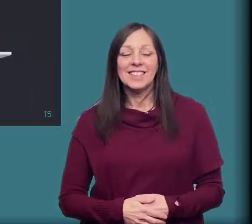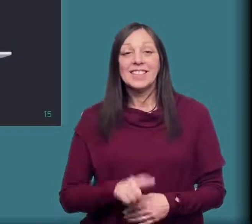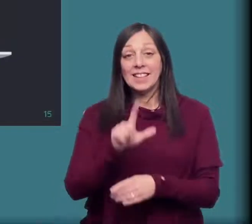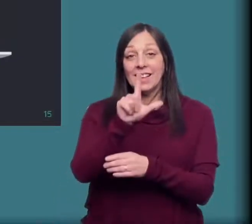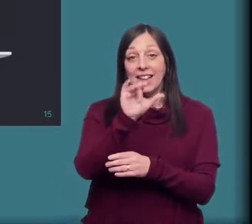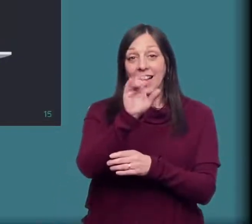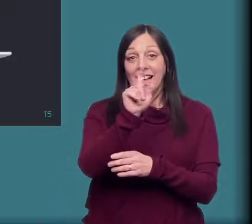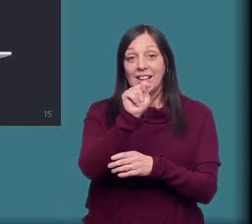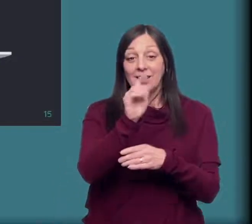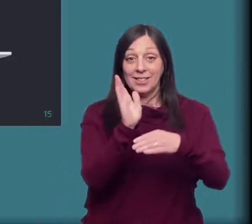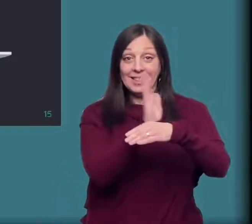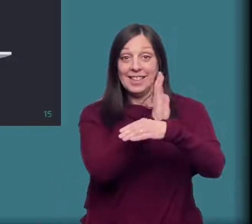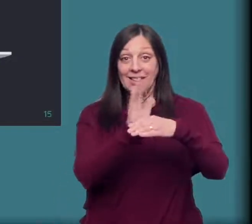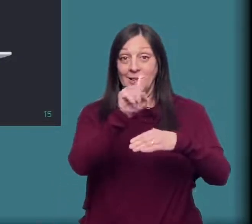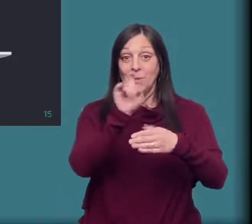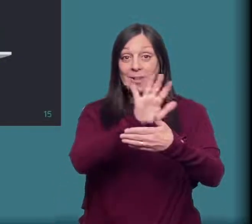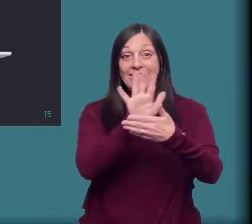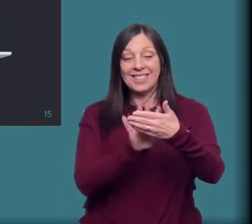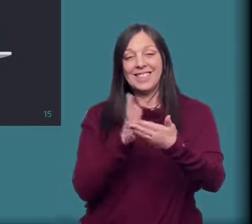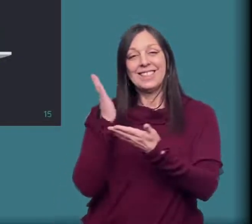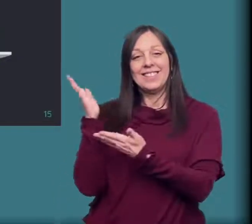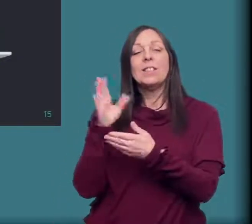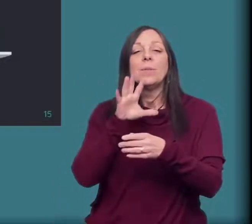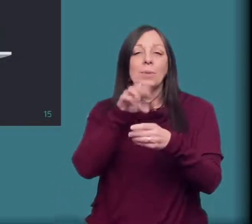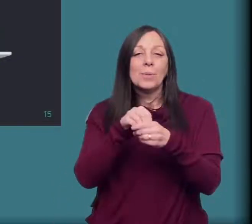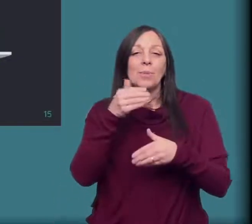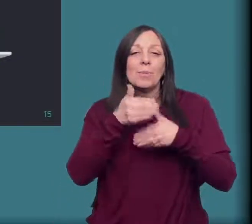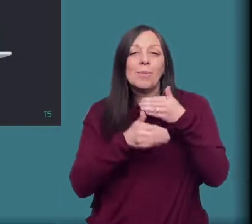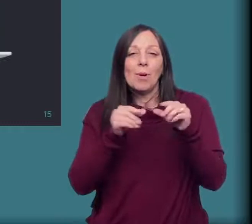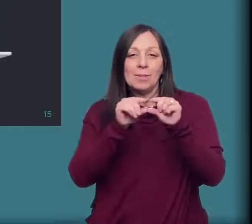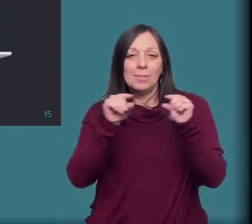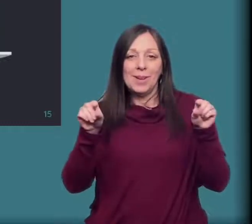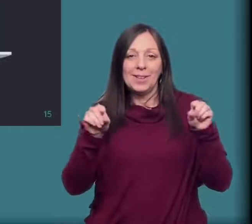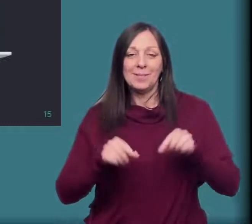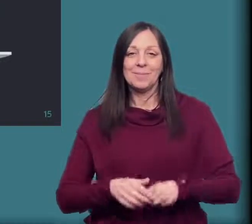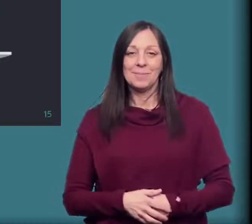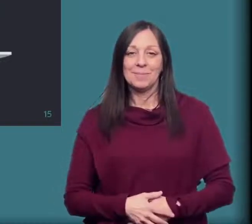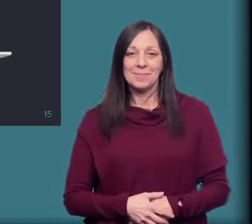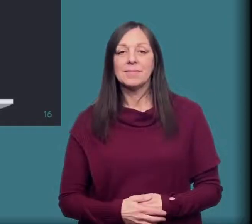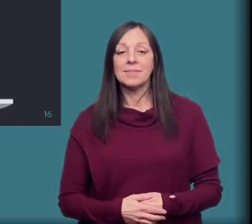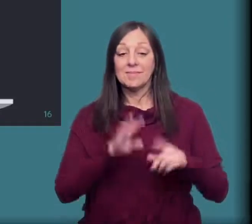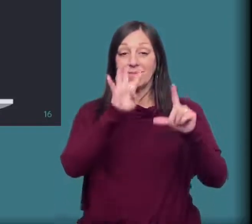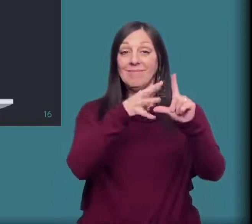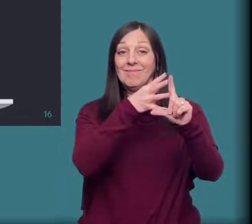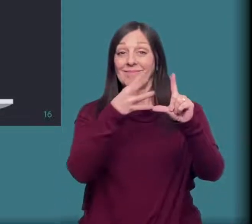This Likert scale question prototype design includes a progress bar that can be used to navigate the entire survey quickly.